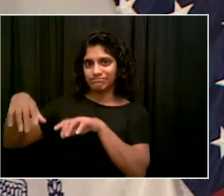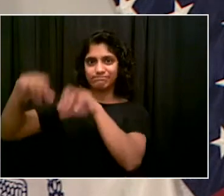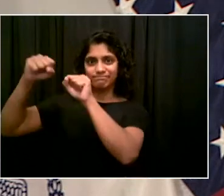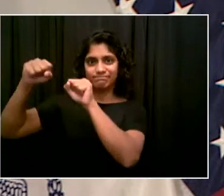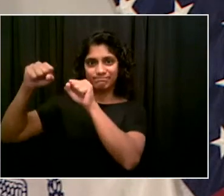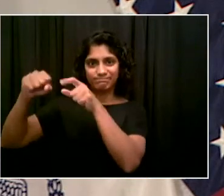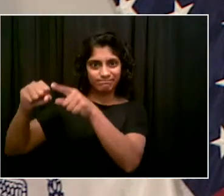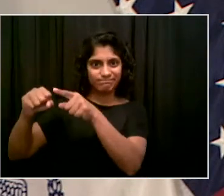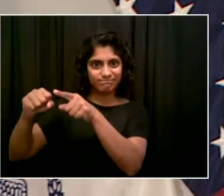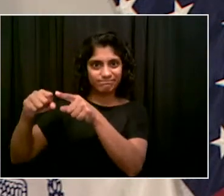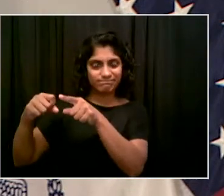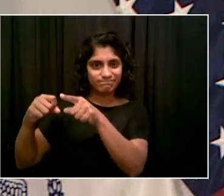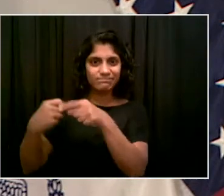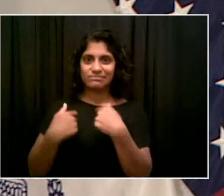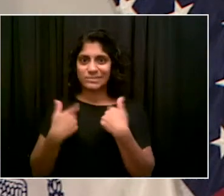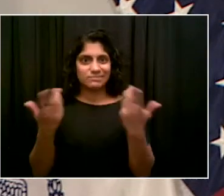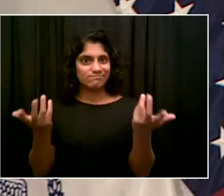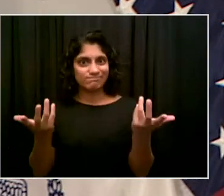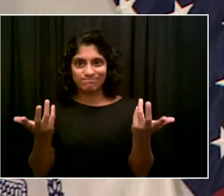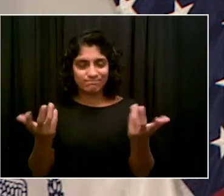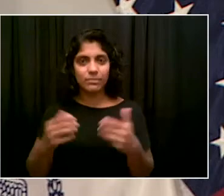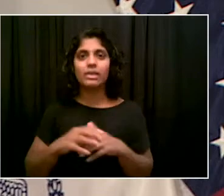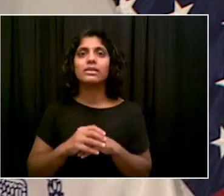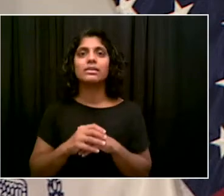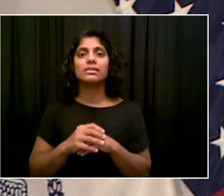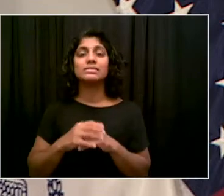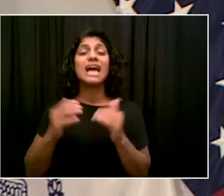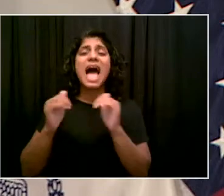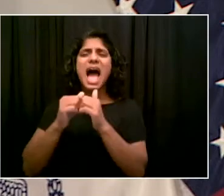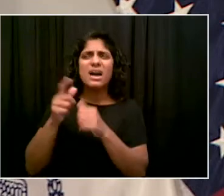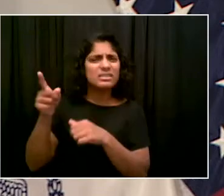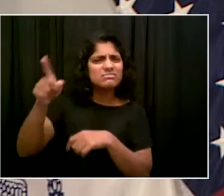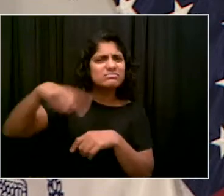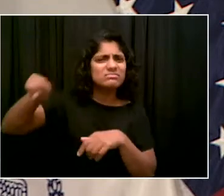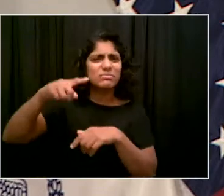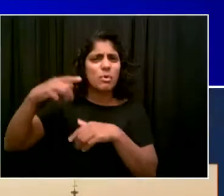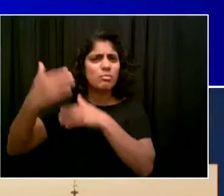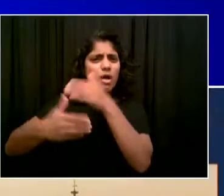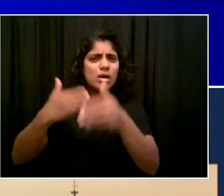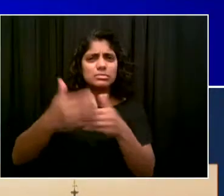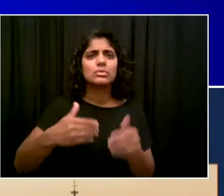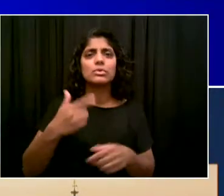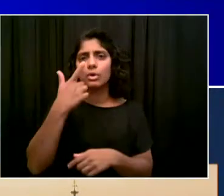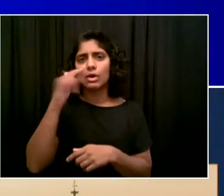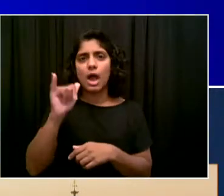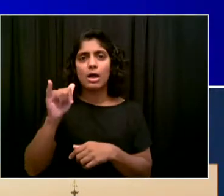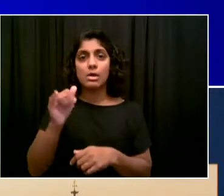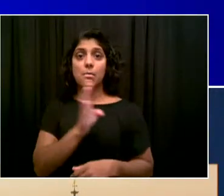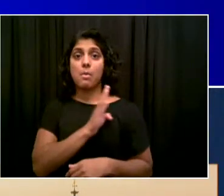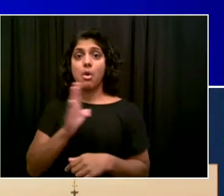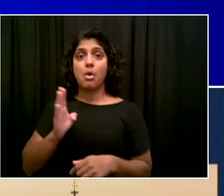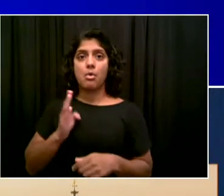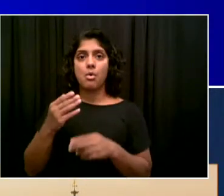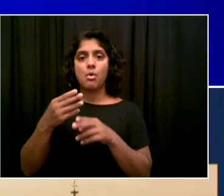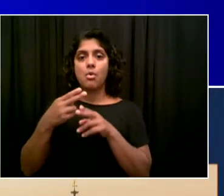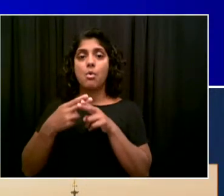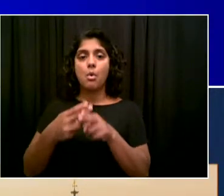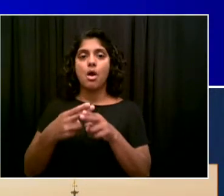GET THE PIECES TO MOVE. FIRST OF ALL, TRAFFIC MOBILITY IREVEBW OARD, OEDSNT 'SNOUD SEXY BUT IIT S CRUCIAL TO GET